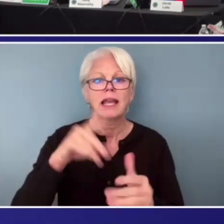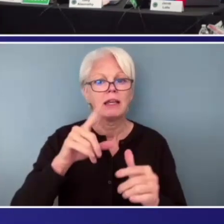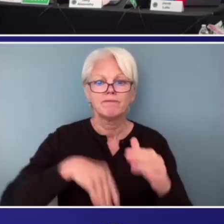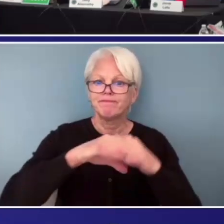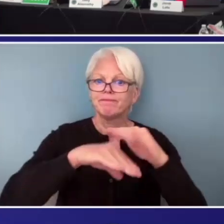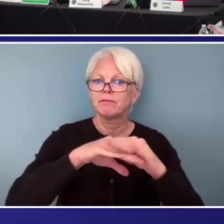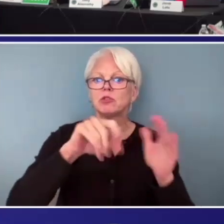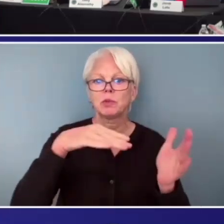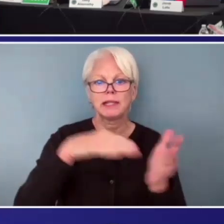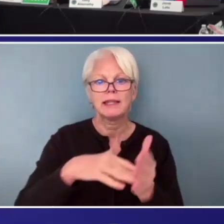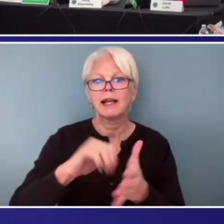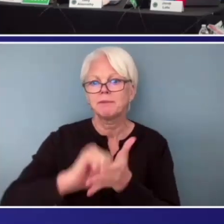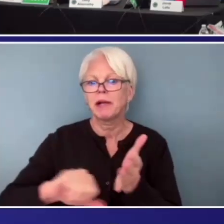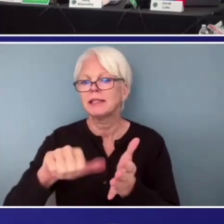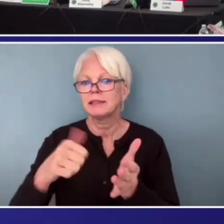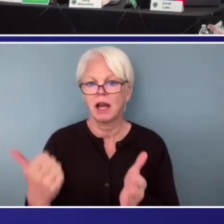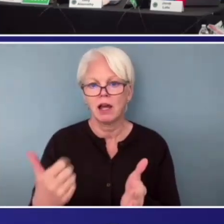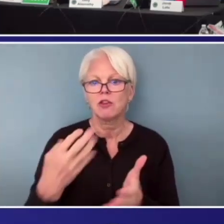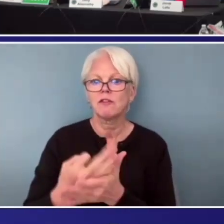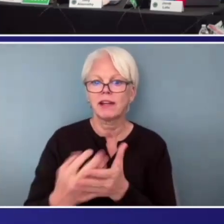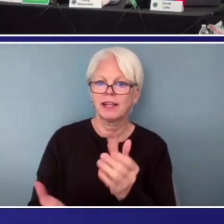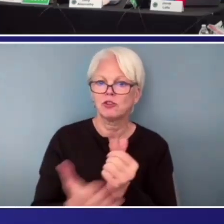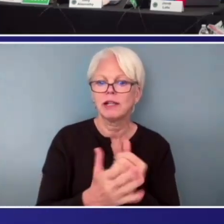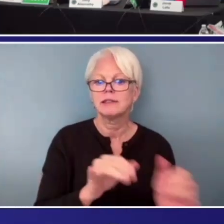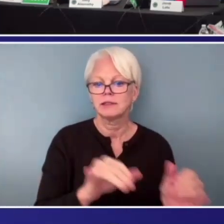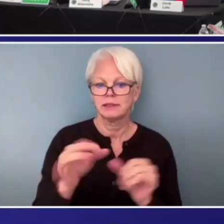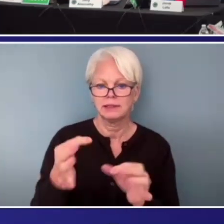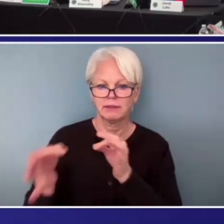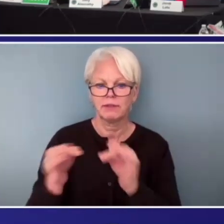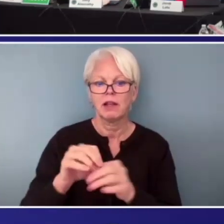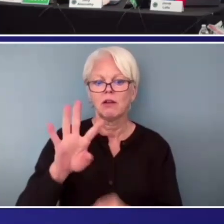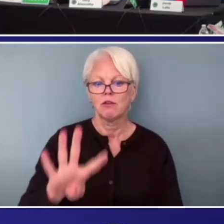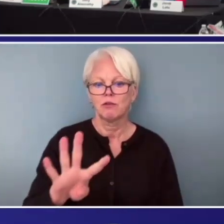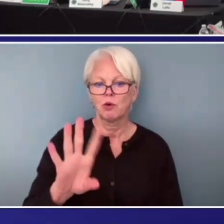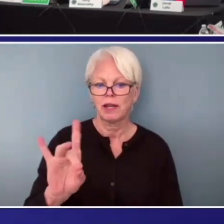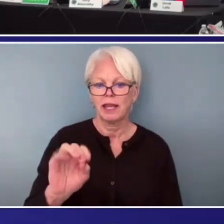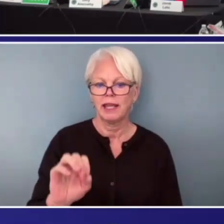other financial assistance as defined in Section 480(i) of the act for the student.